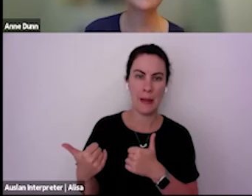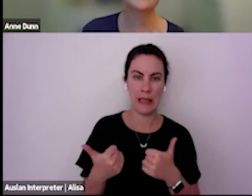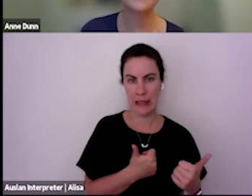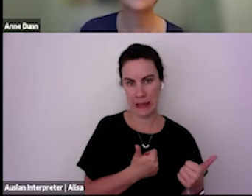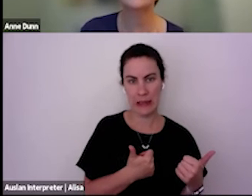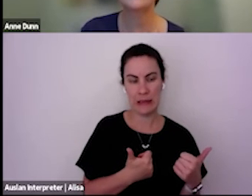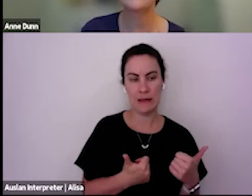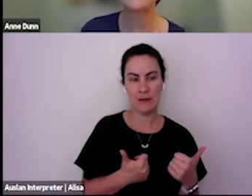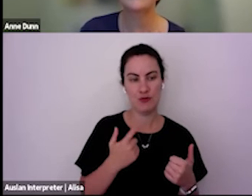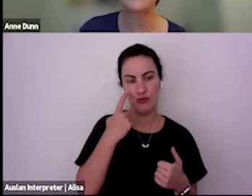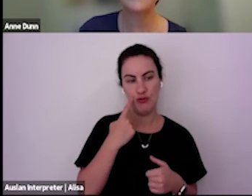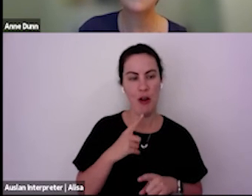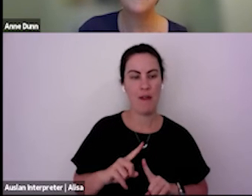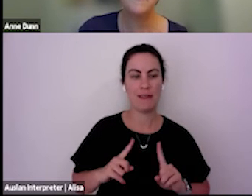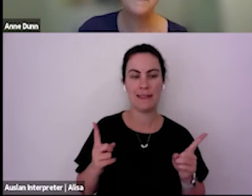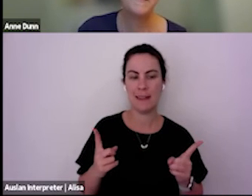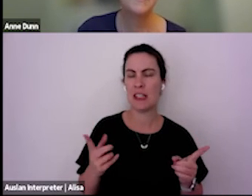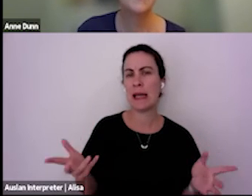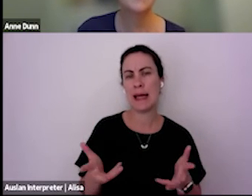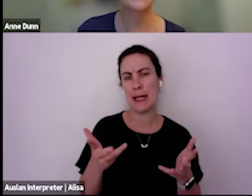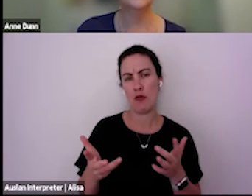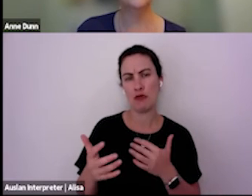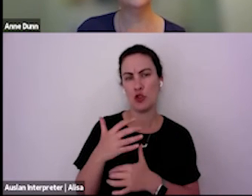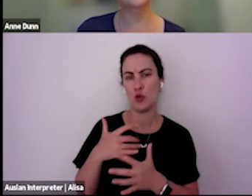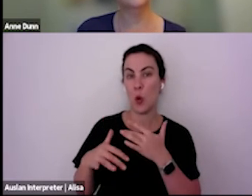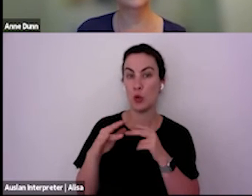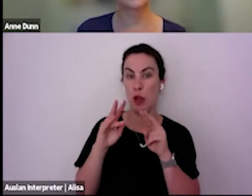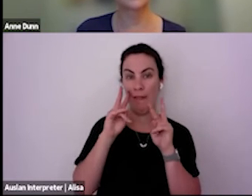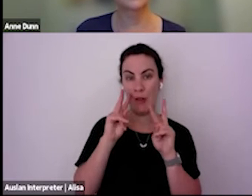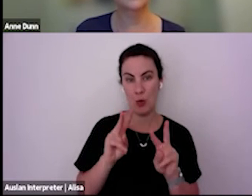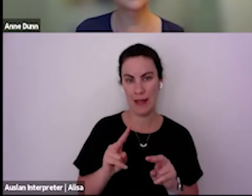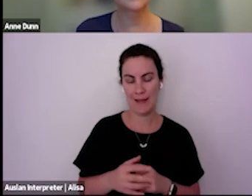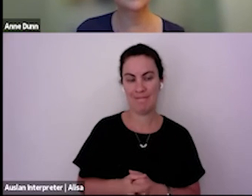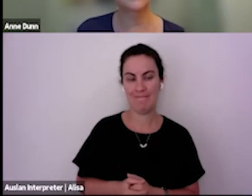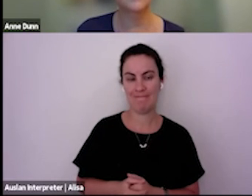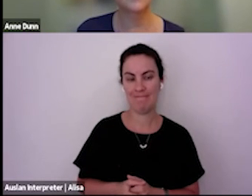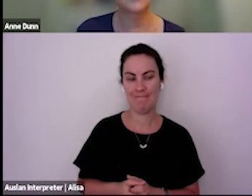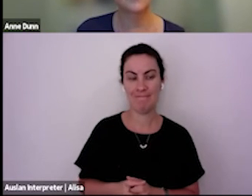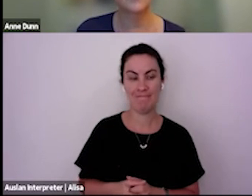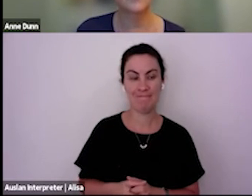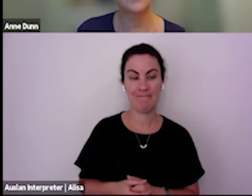An encouraging social viewing. And then just as we all need to be doing is building capacity for managing uncertainty